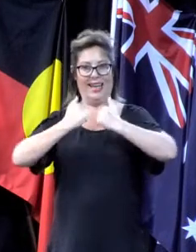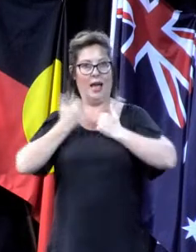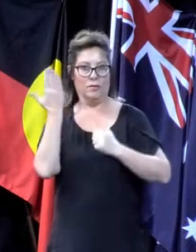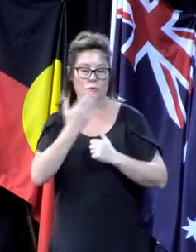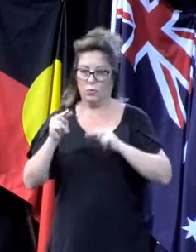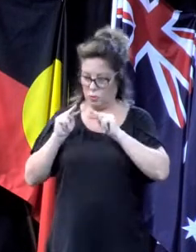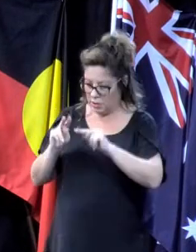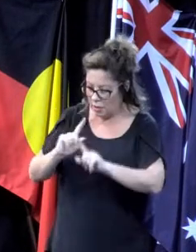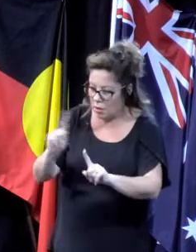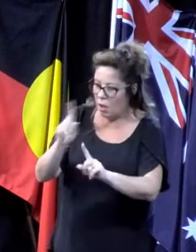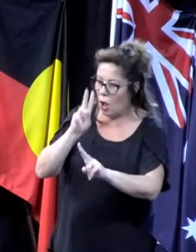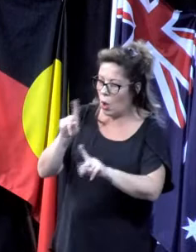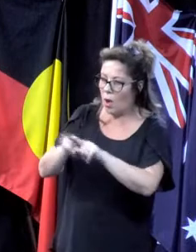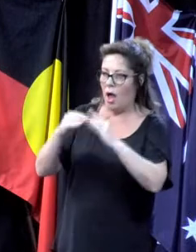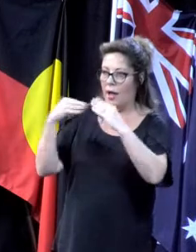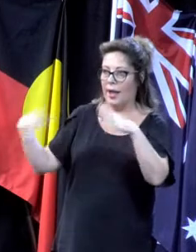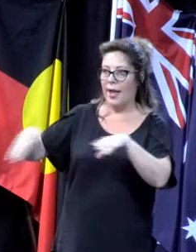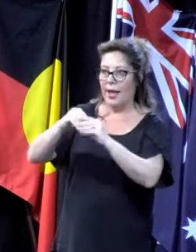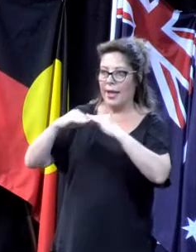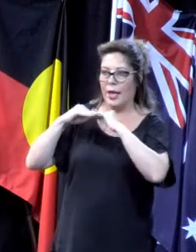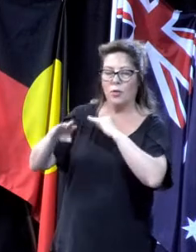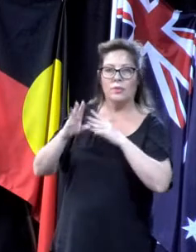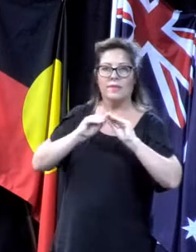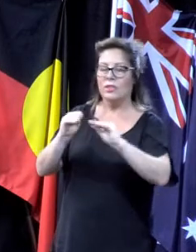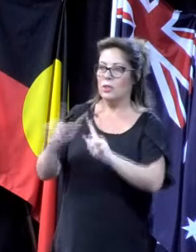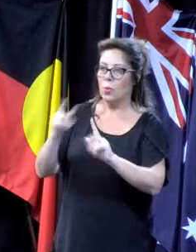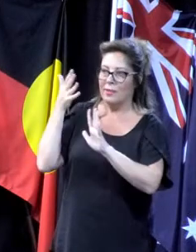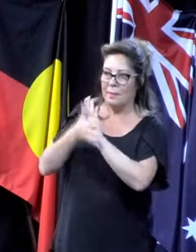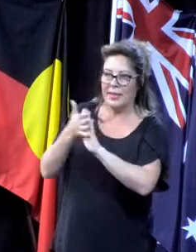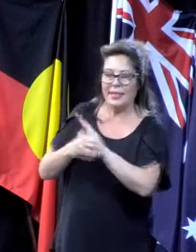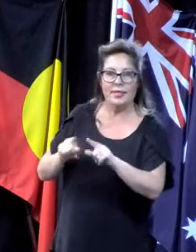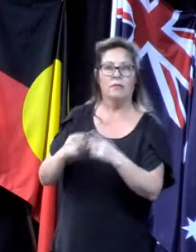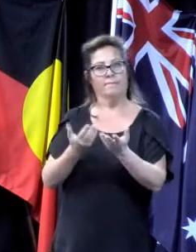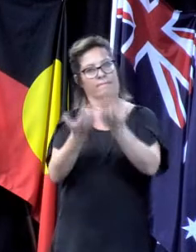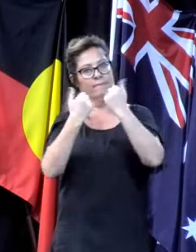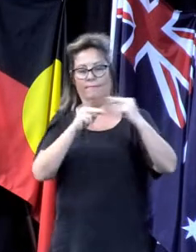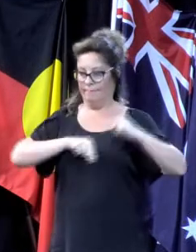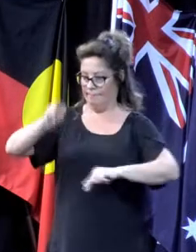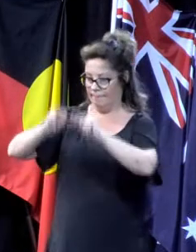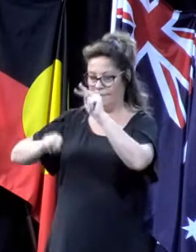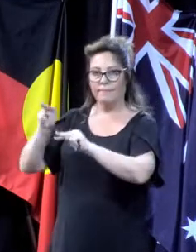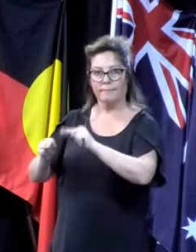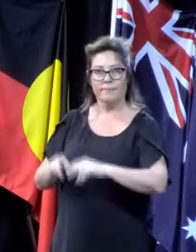OK, alright, and I'll start -